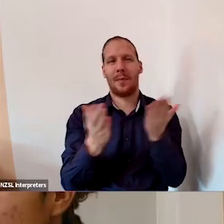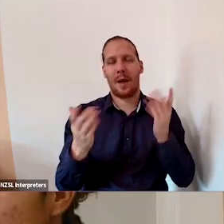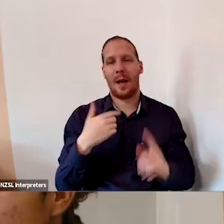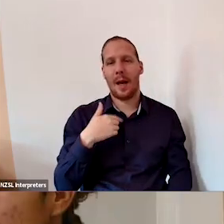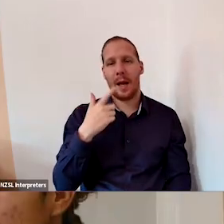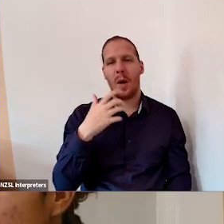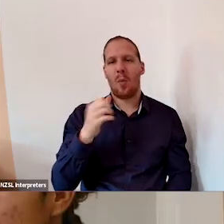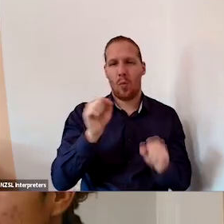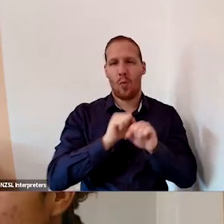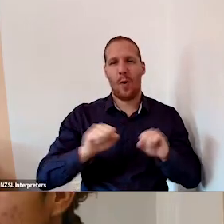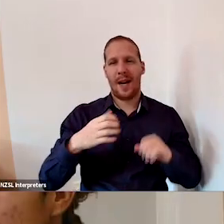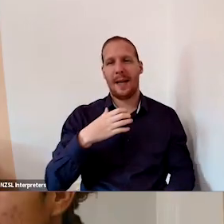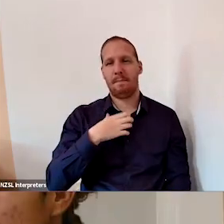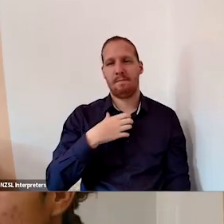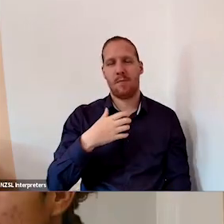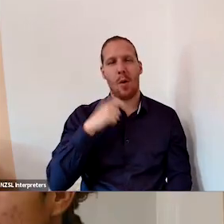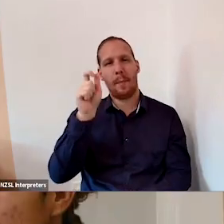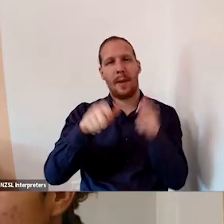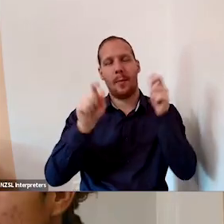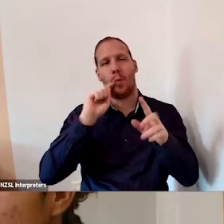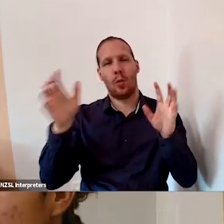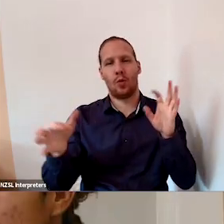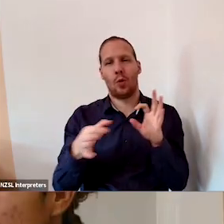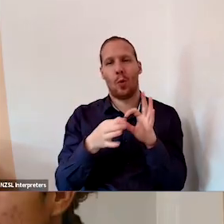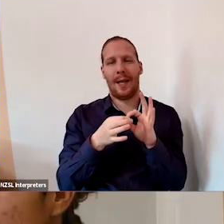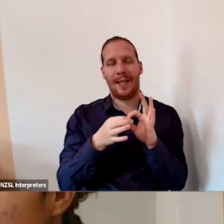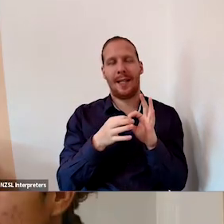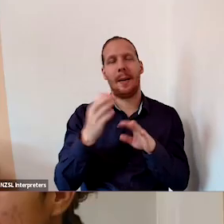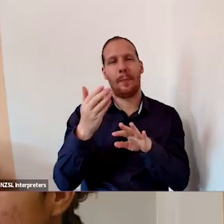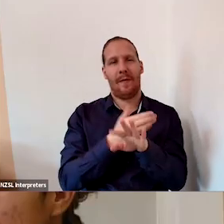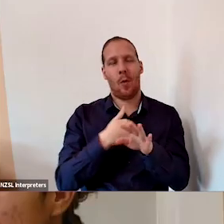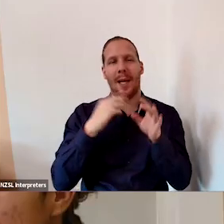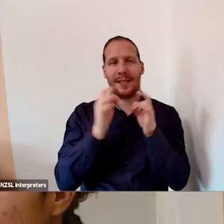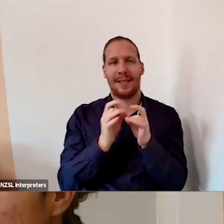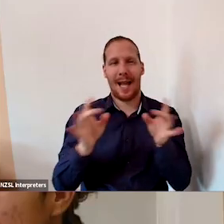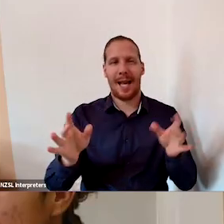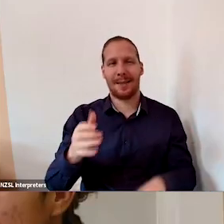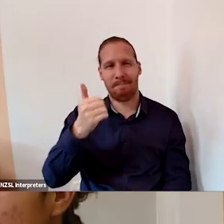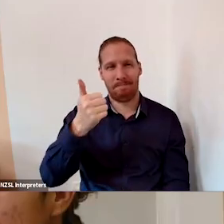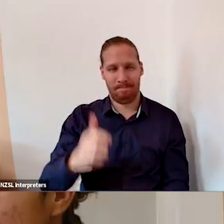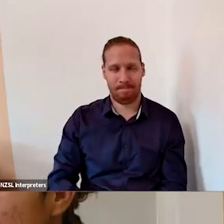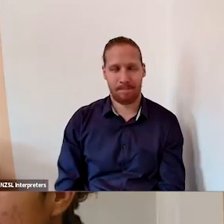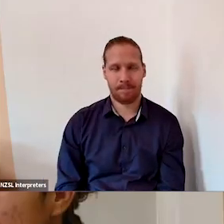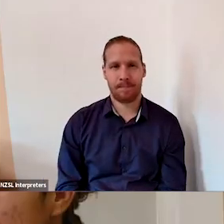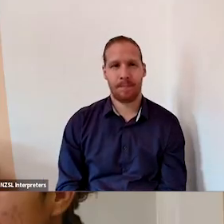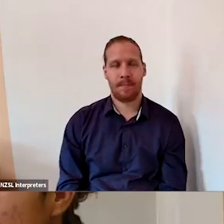so I'll just leave another few seconds before I start. us all of.